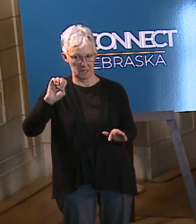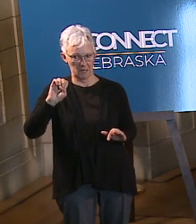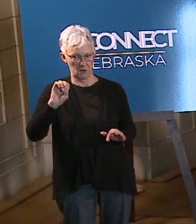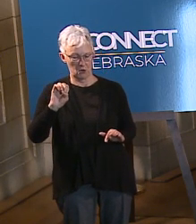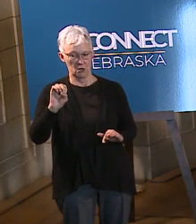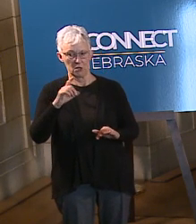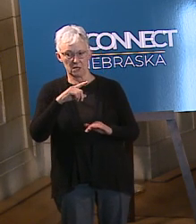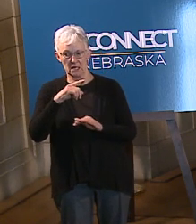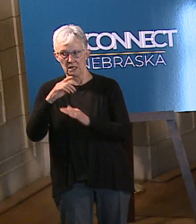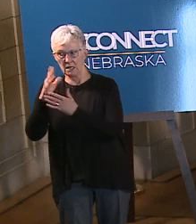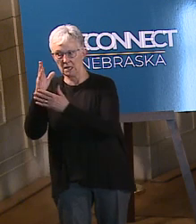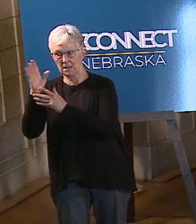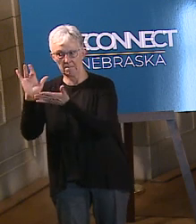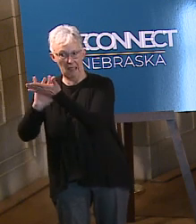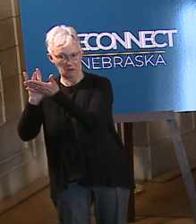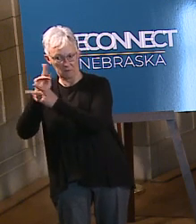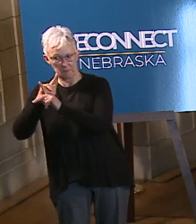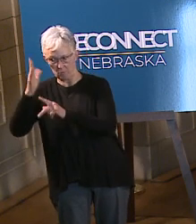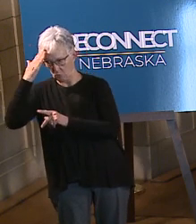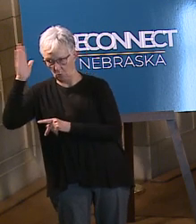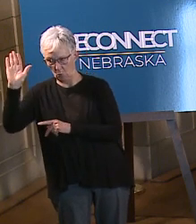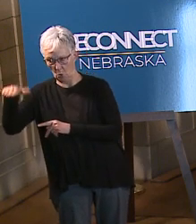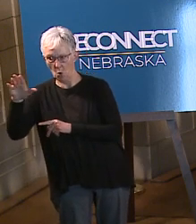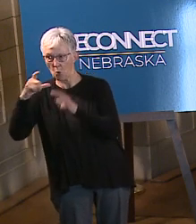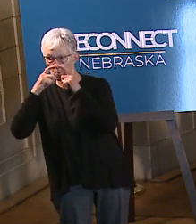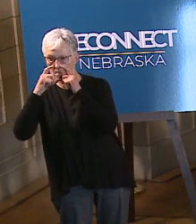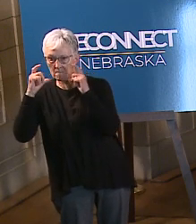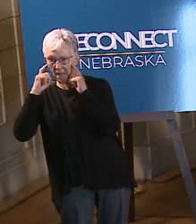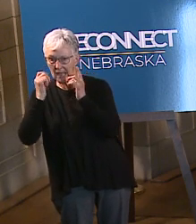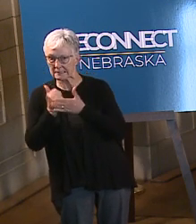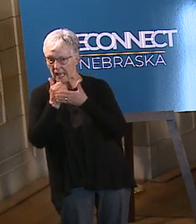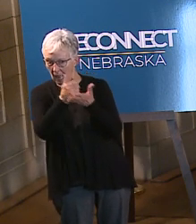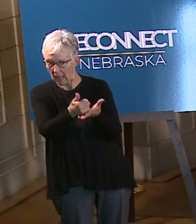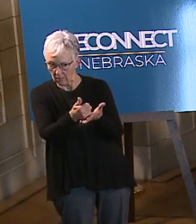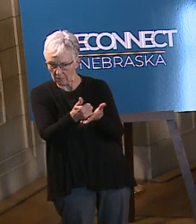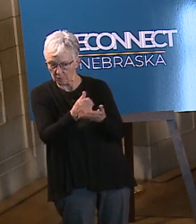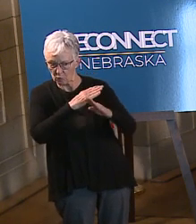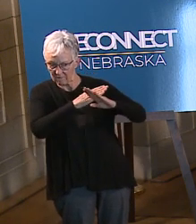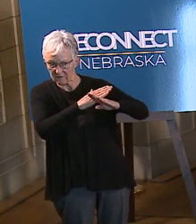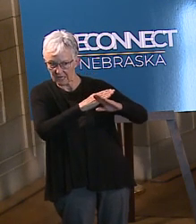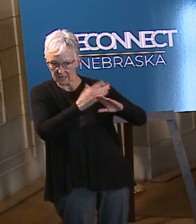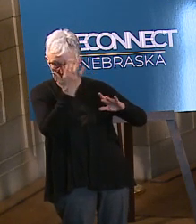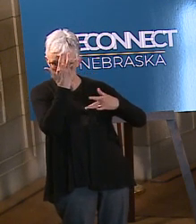SO SAYING HEY, MASK MANDATES ARE EXPIRED, HEALTH EXPERTS SAY